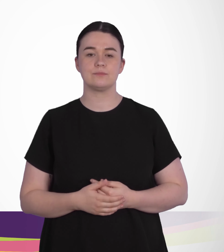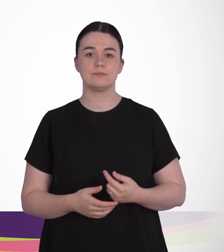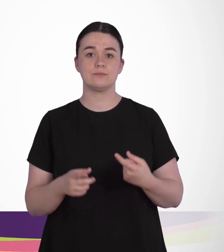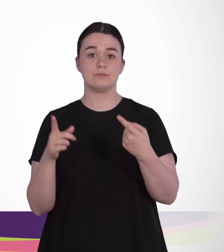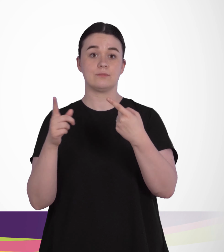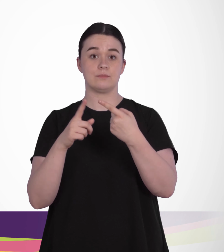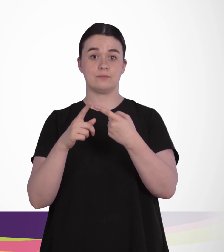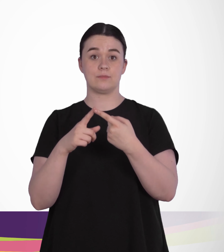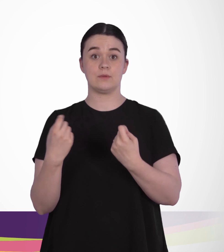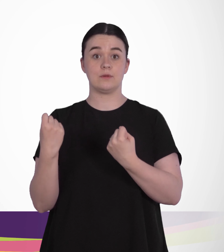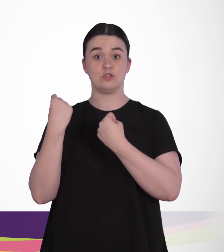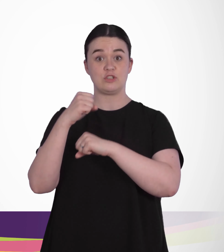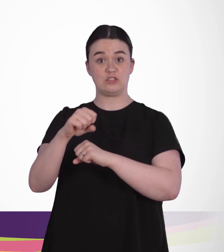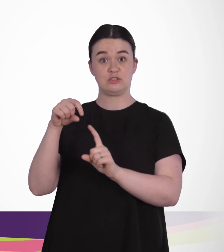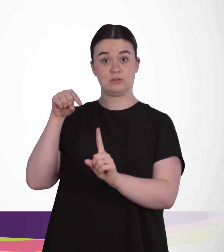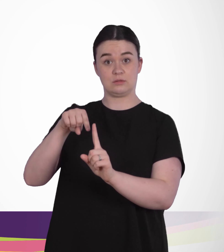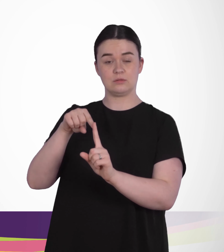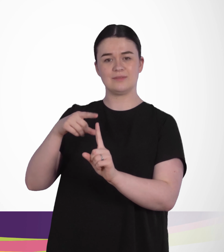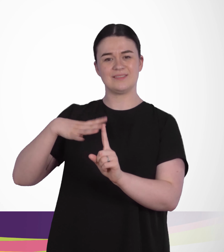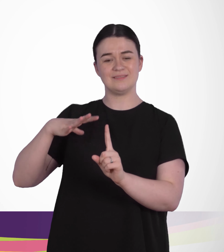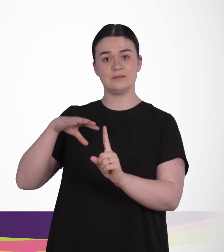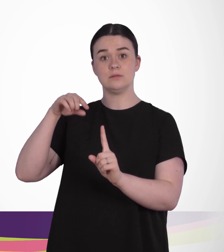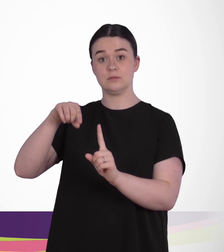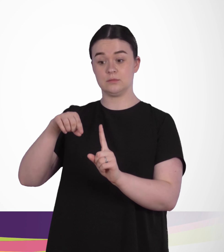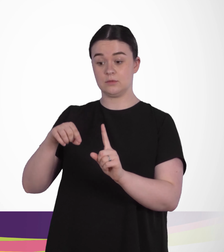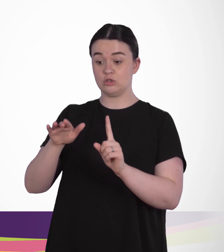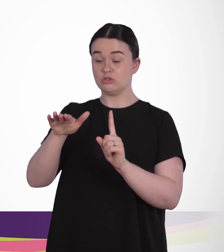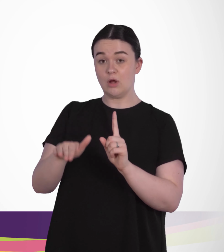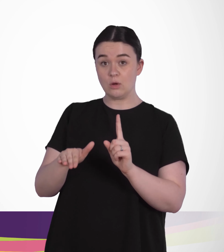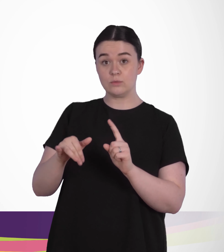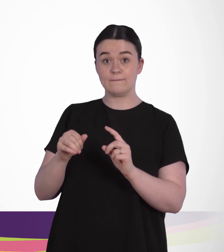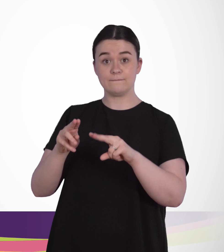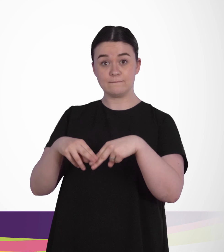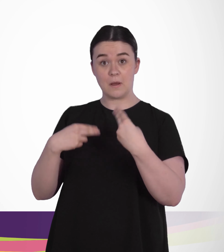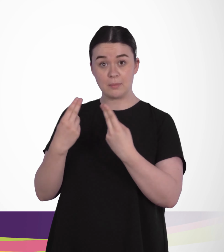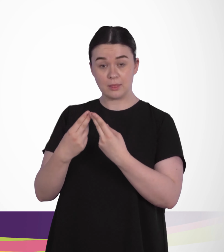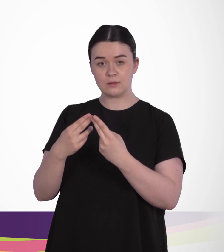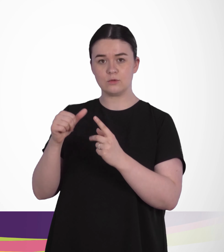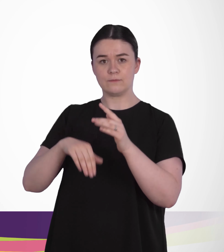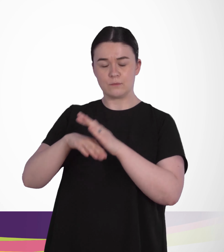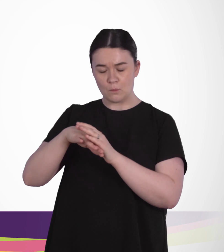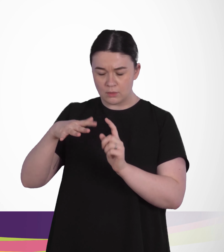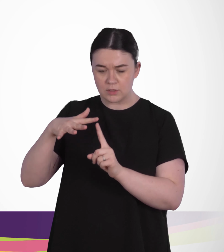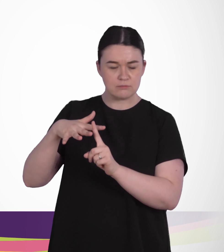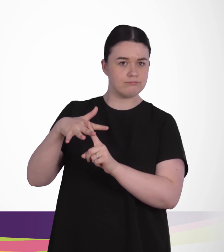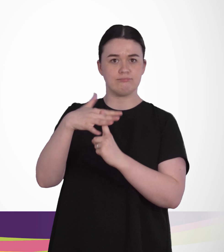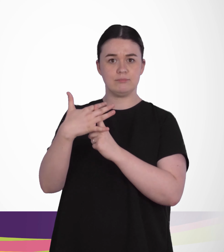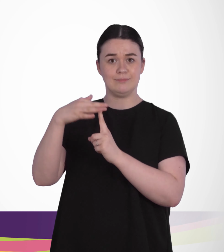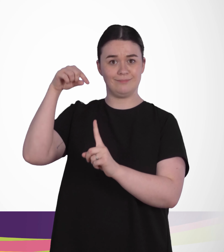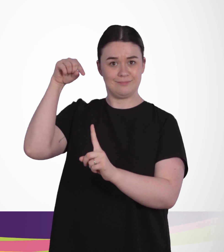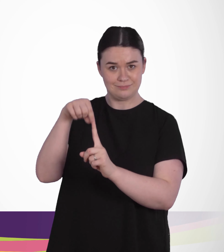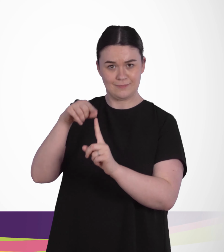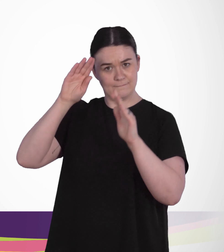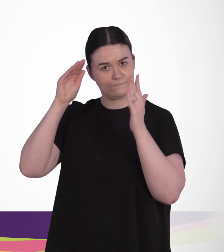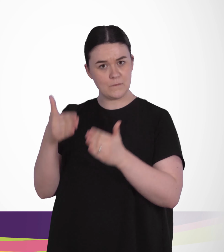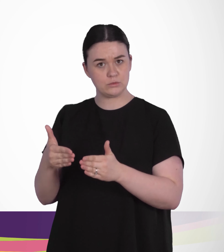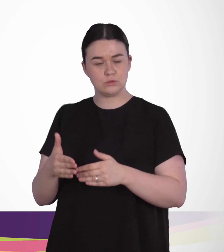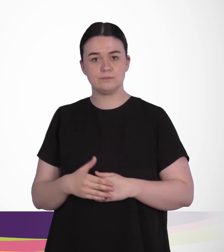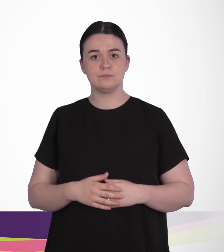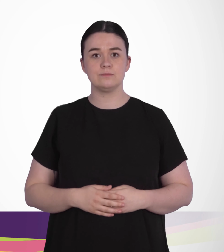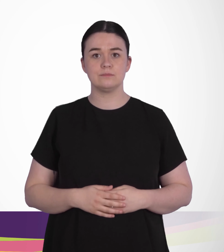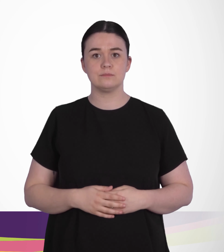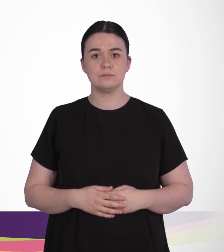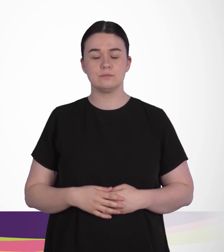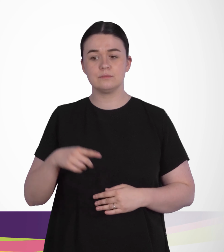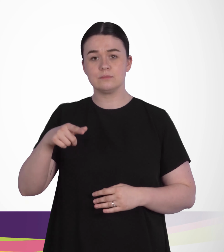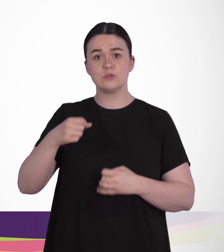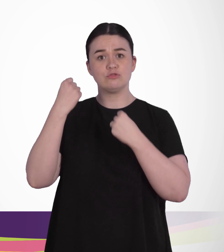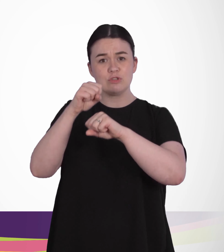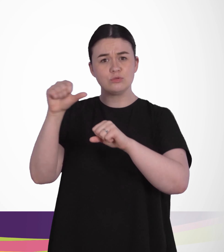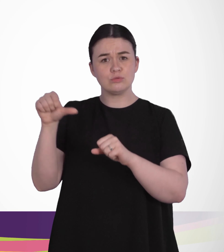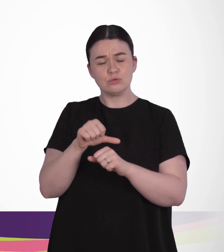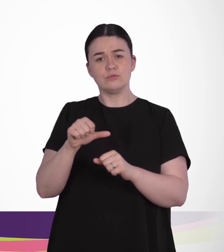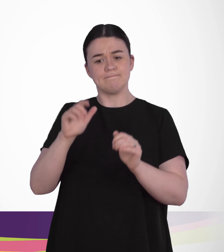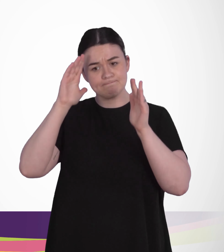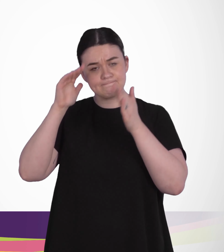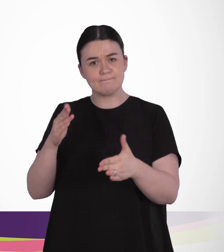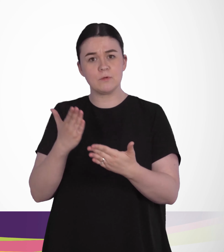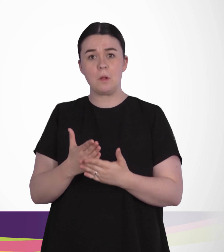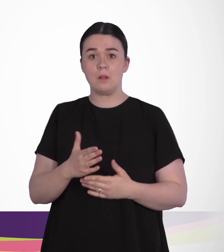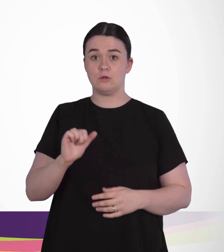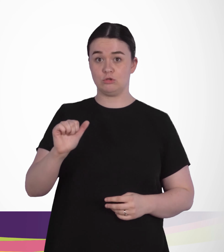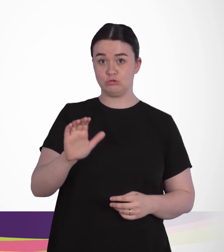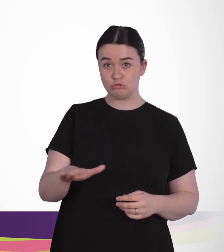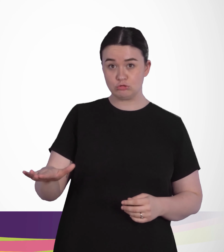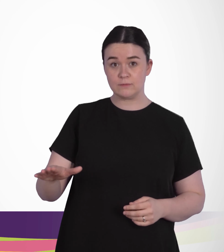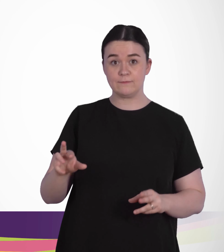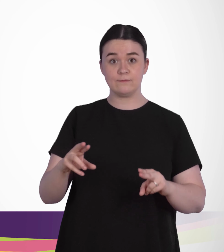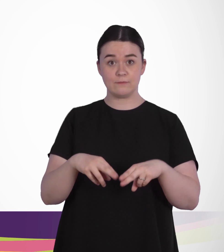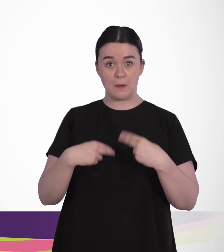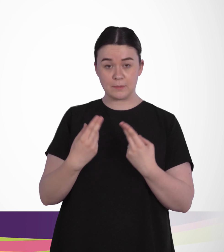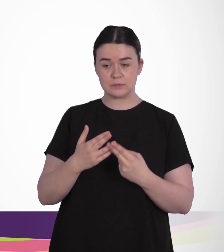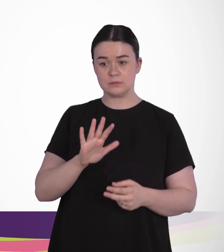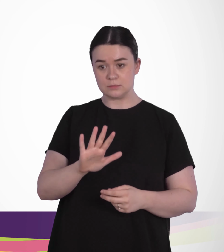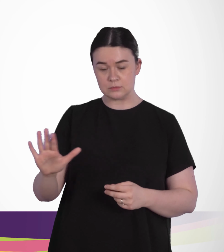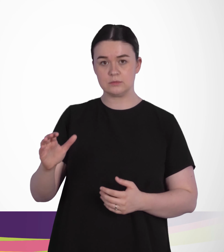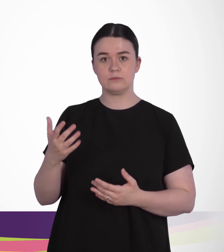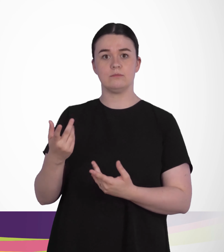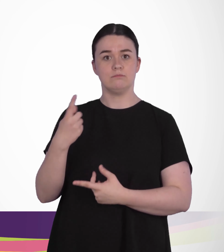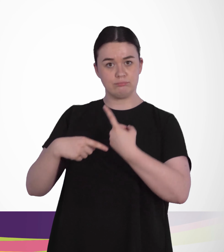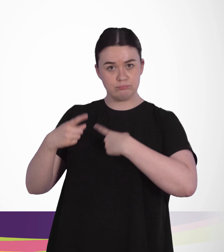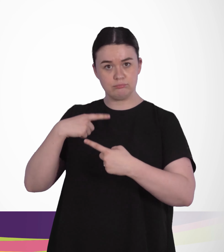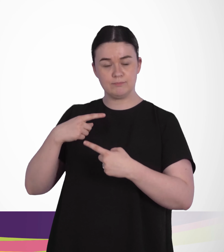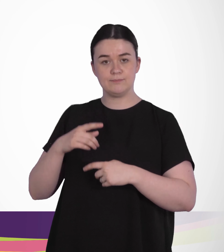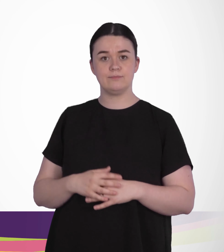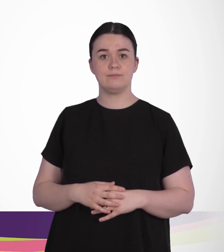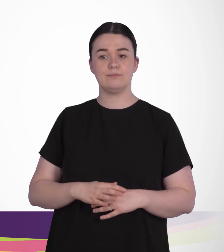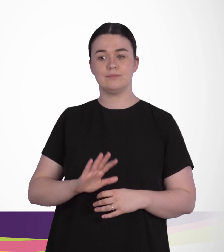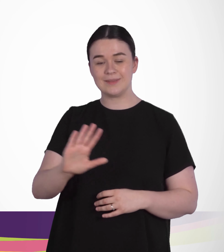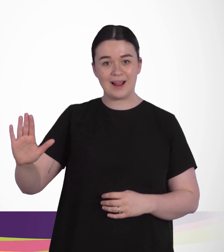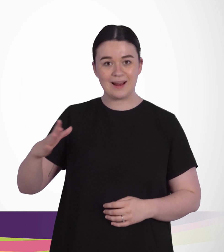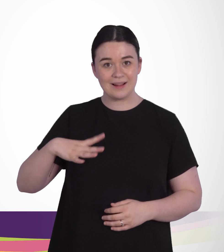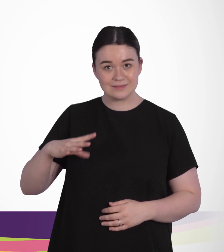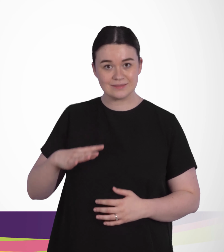• The Strategy must be child and family centred, based on children and families’ voices, needs,